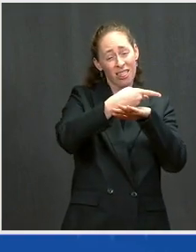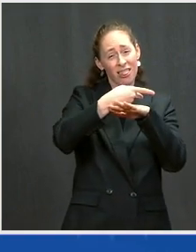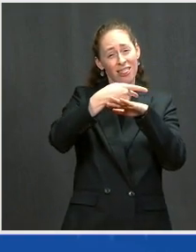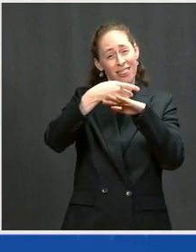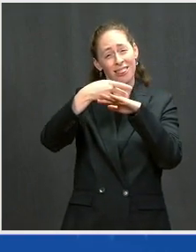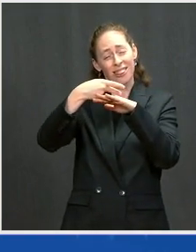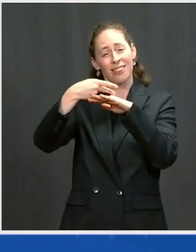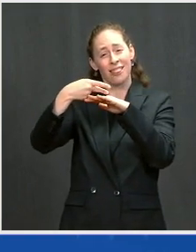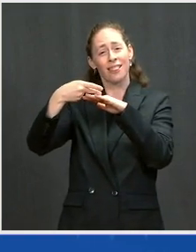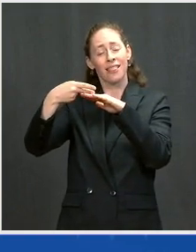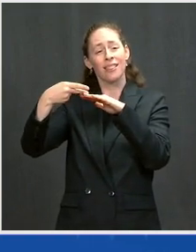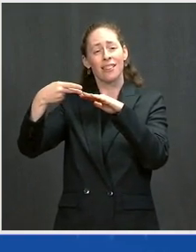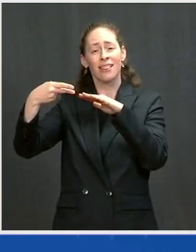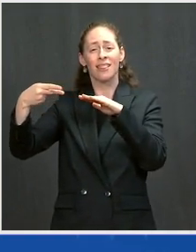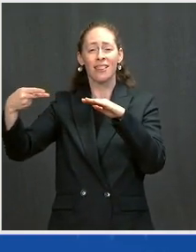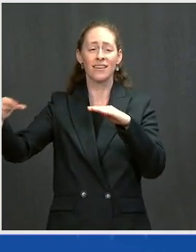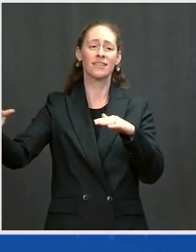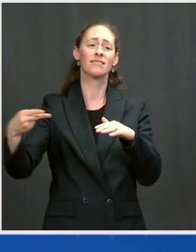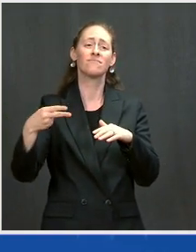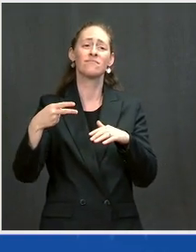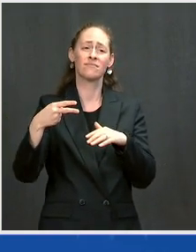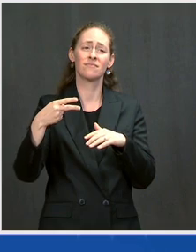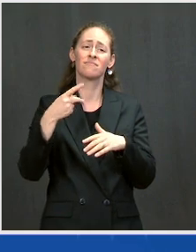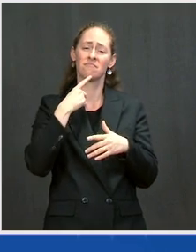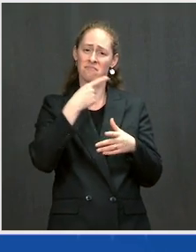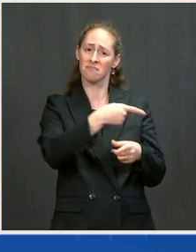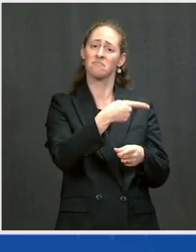that he could take the pain quote, “I’m a Ranger.”